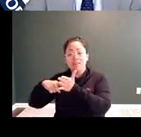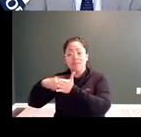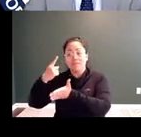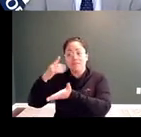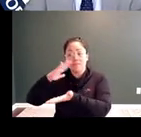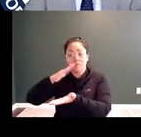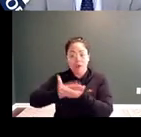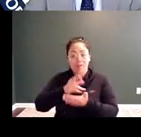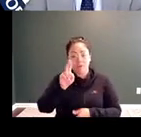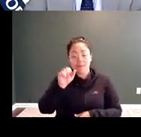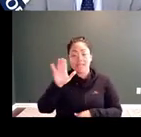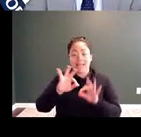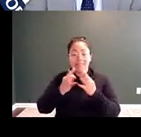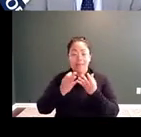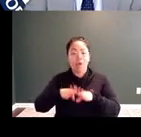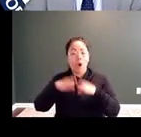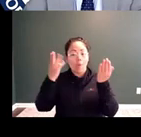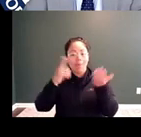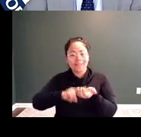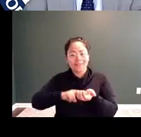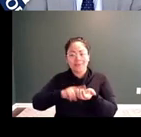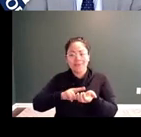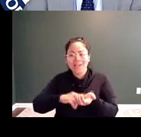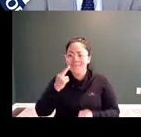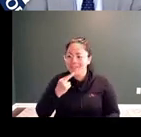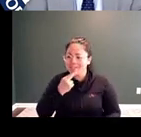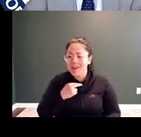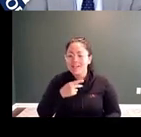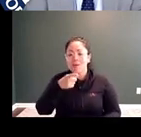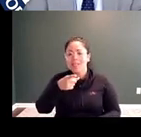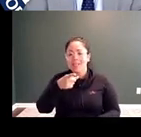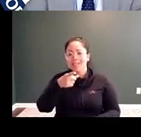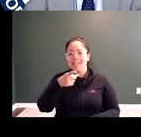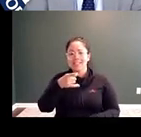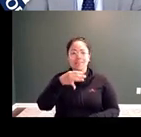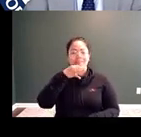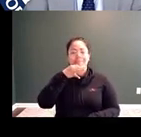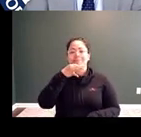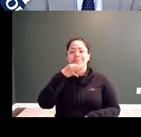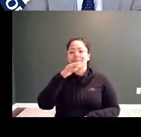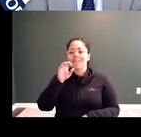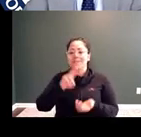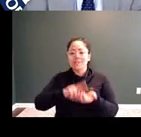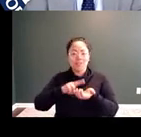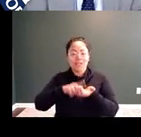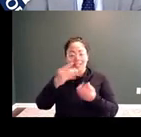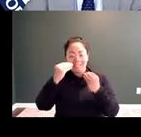his family opened a sushi restaurant. And so he is a master sushi chef, and taught us how to roll sushi one day.